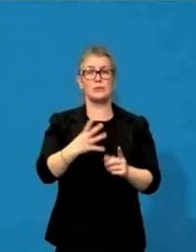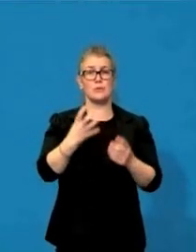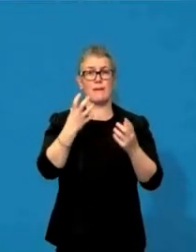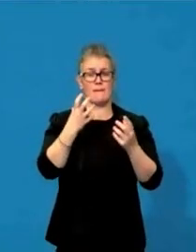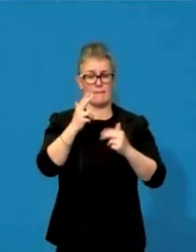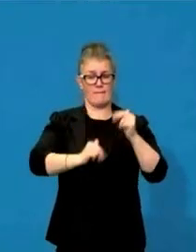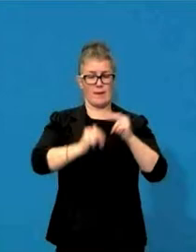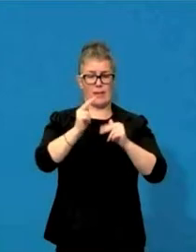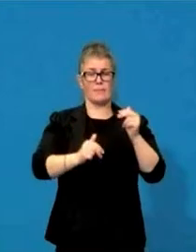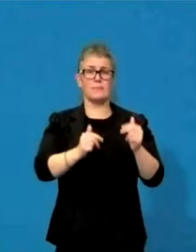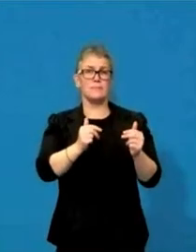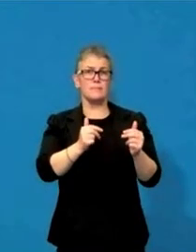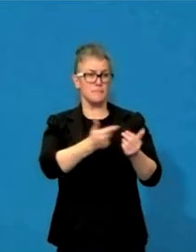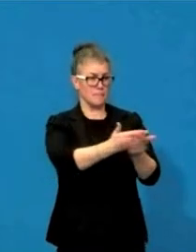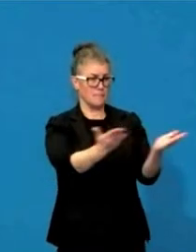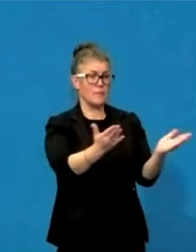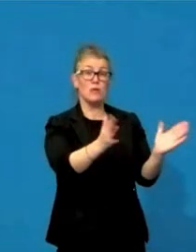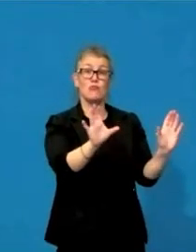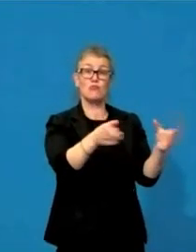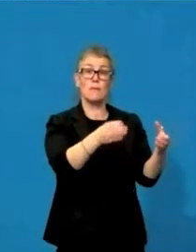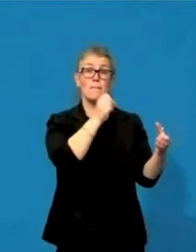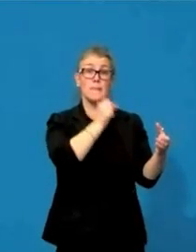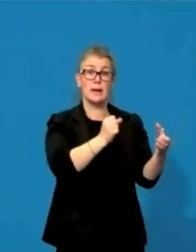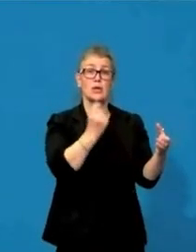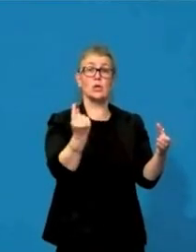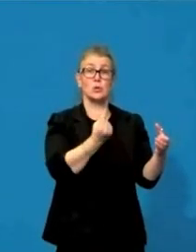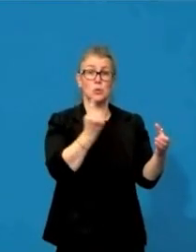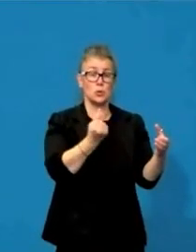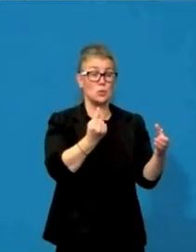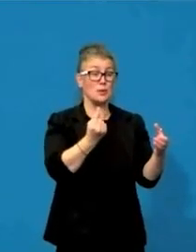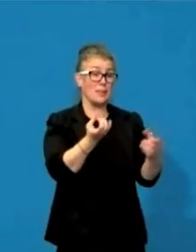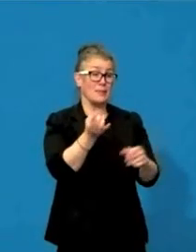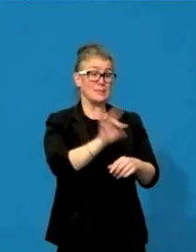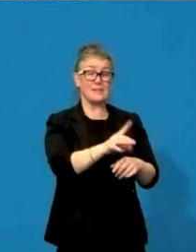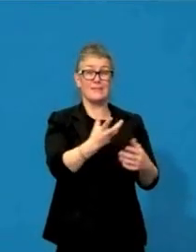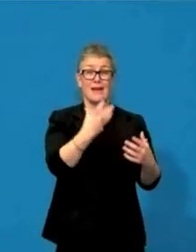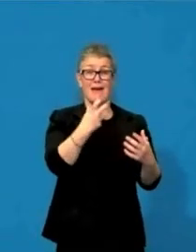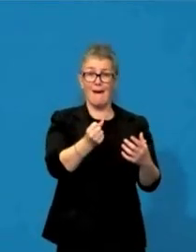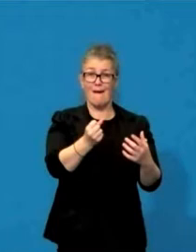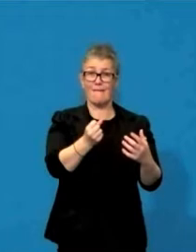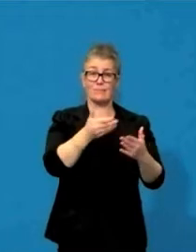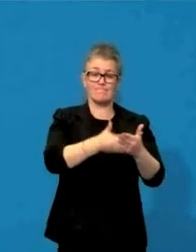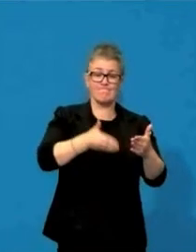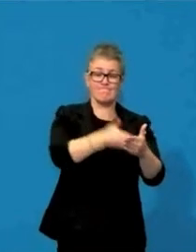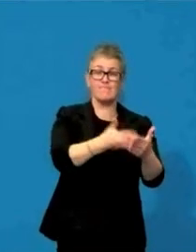group of men, who quite often are damaged themselves, to become those better family members to look after these younger ones.